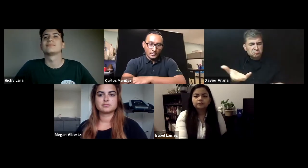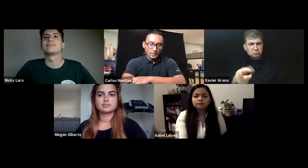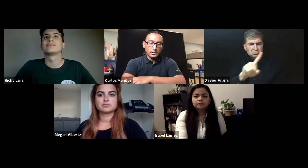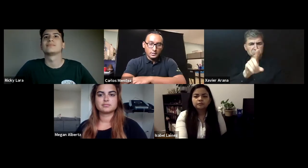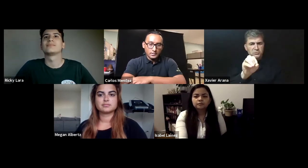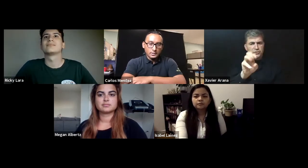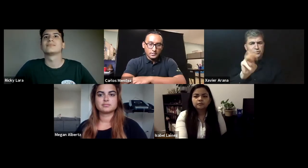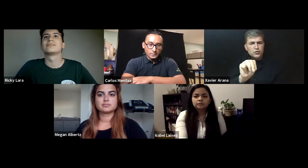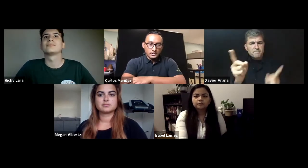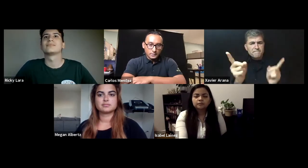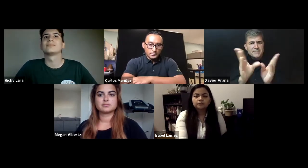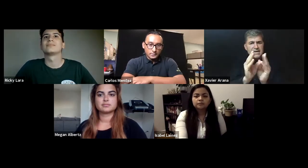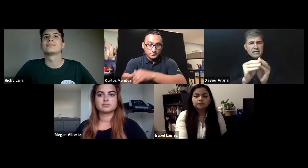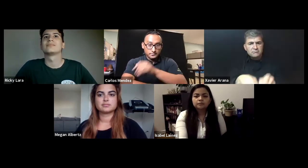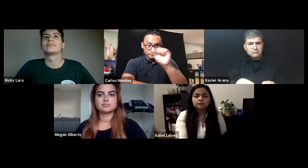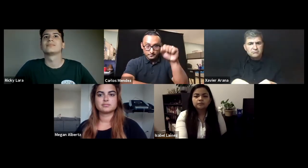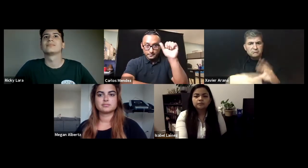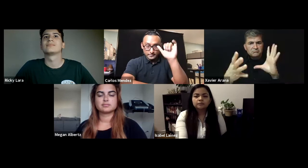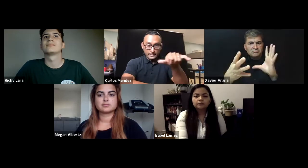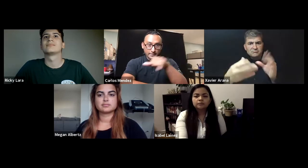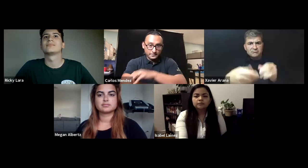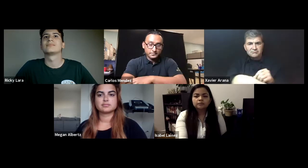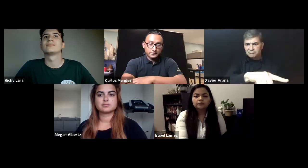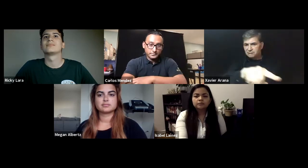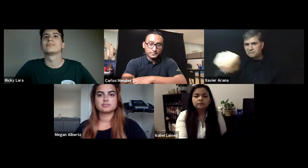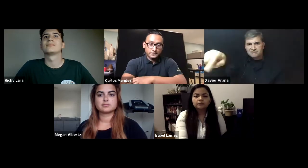Well, because of the Covid, Covid-19, you know,